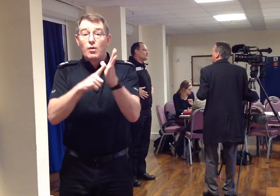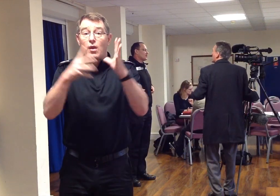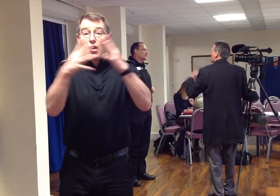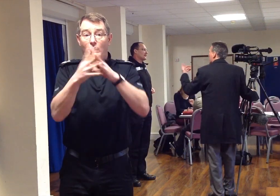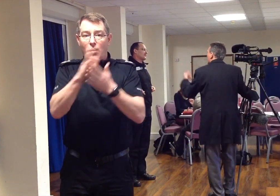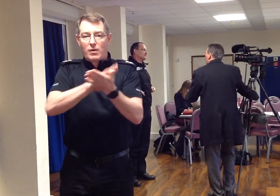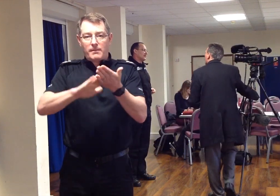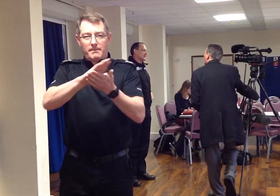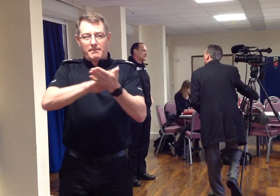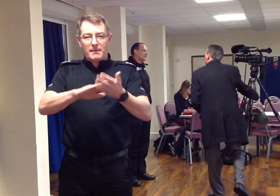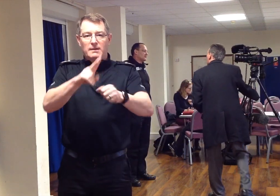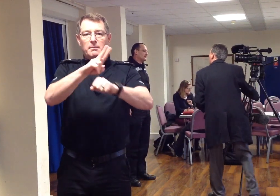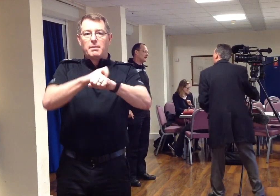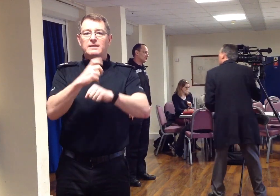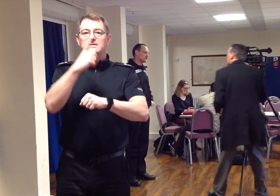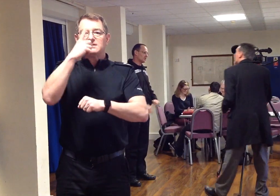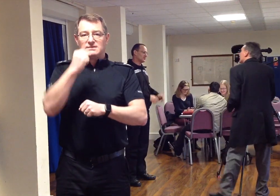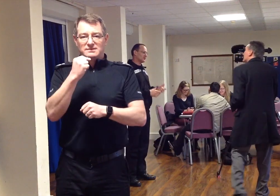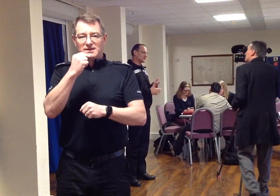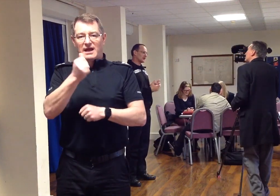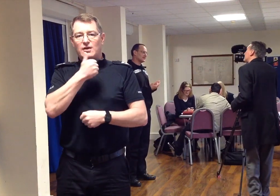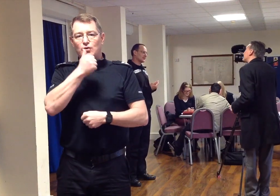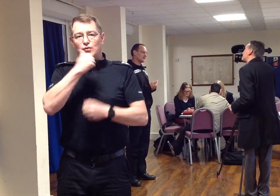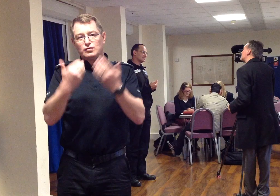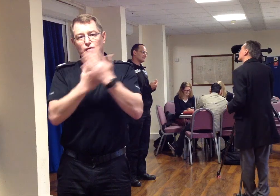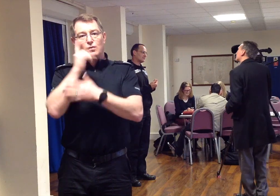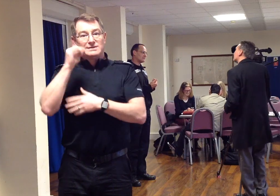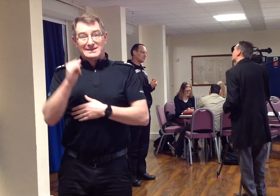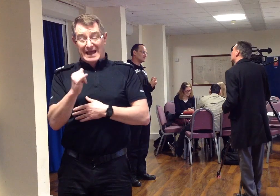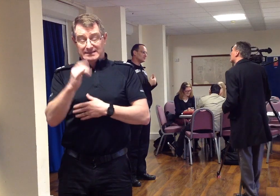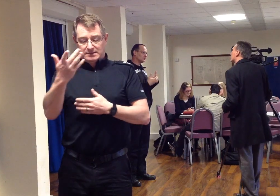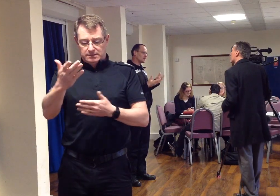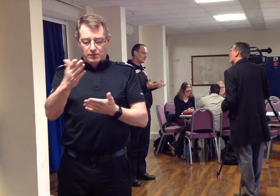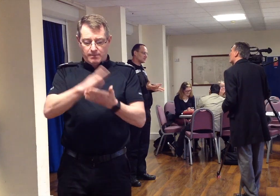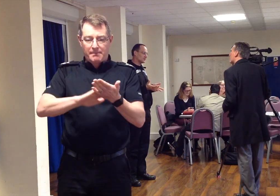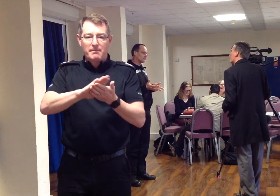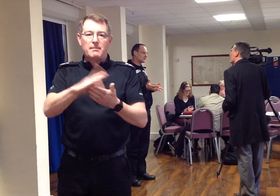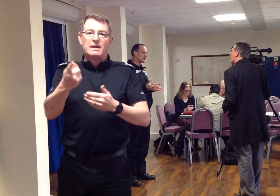The new law allows police to use a new test